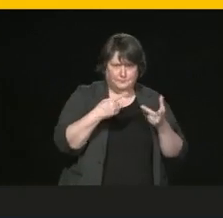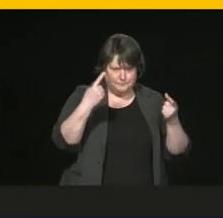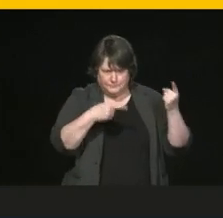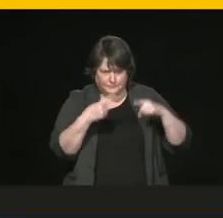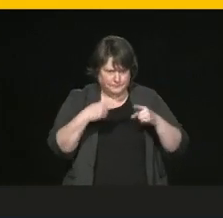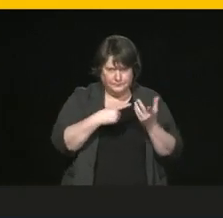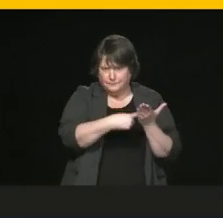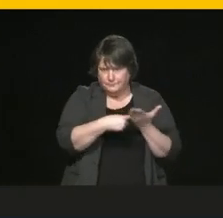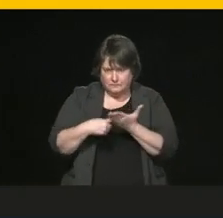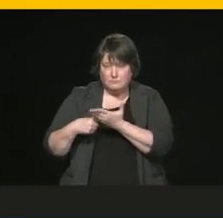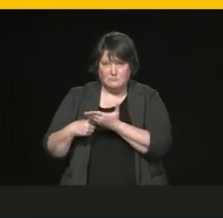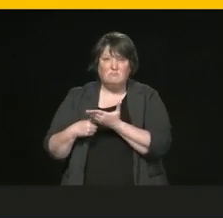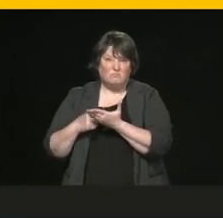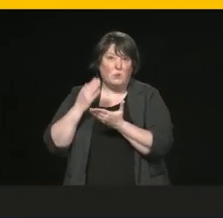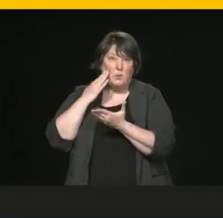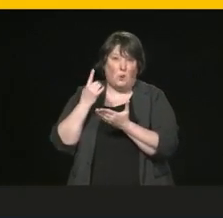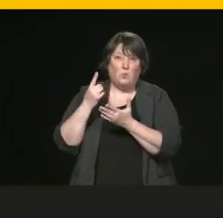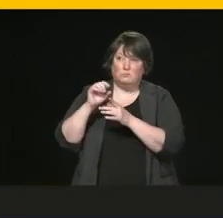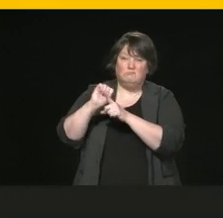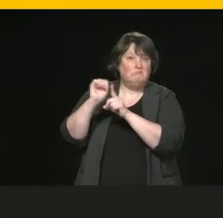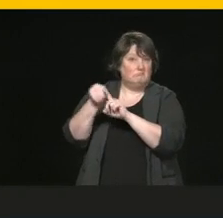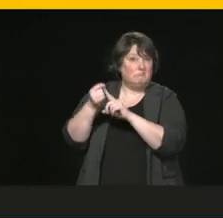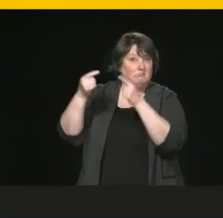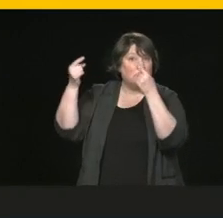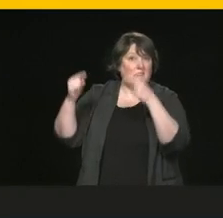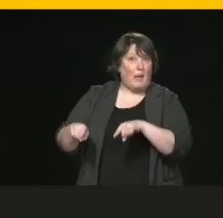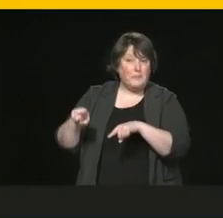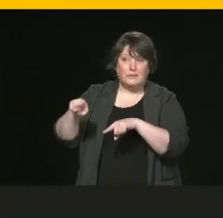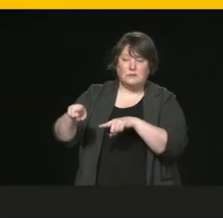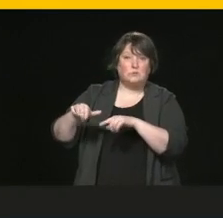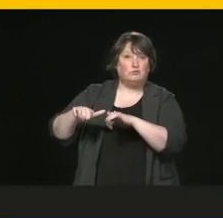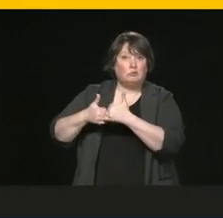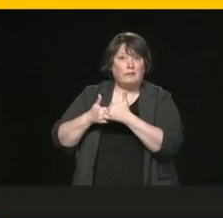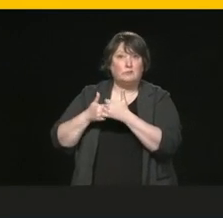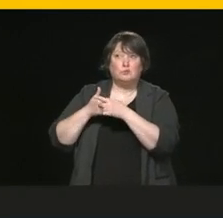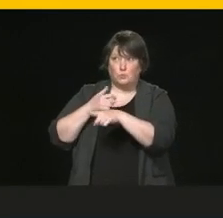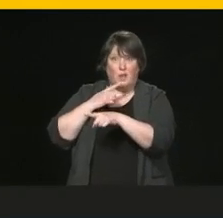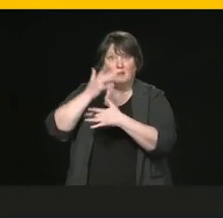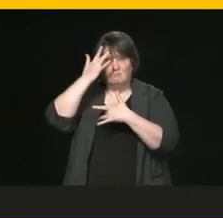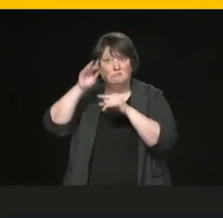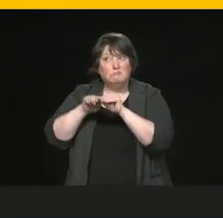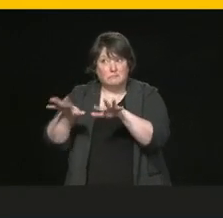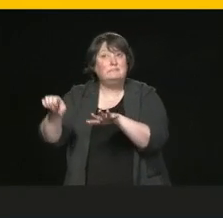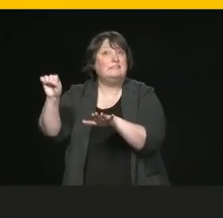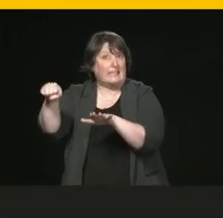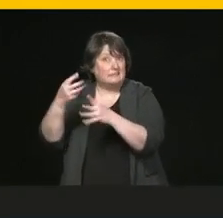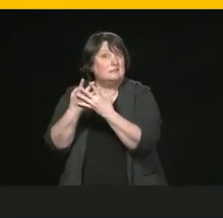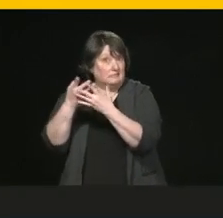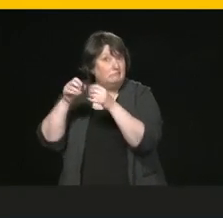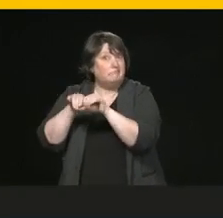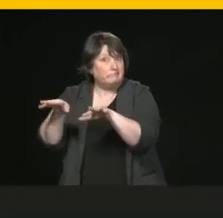MEASURES, WE'RE COORDINATING WITH THE PROVINCE ON THESE EFFORTS AS WELL. WE KNOW THAT THIS IS A SCENARIO